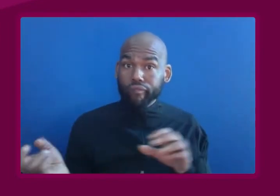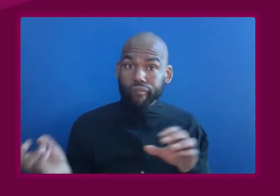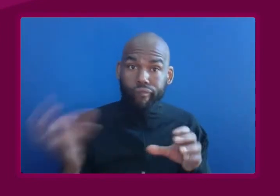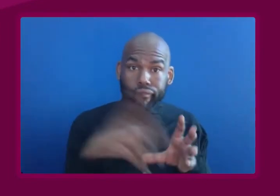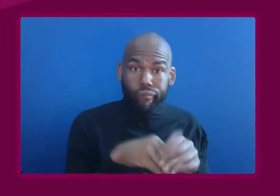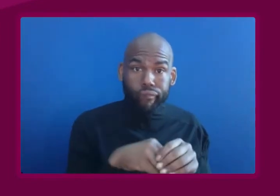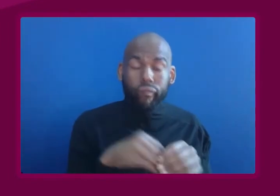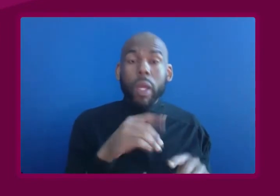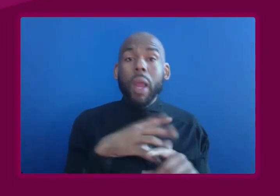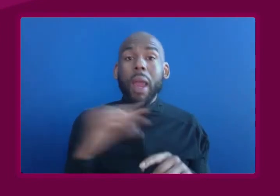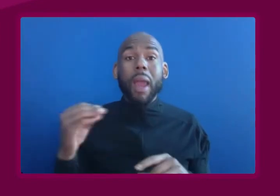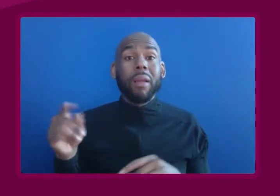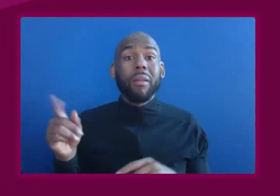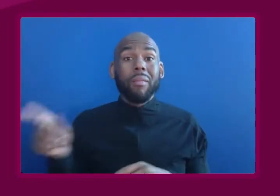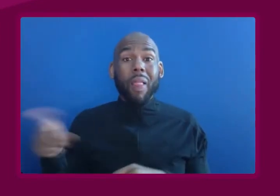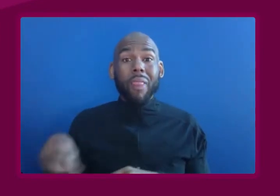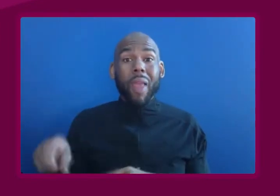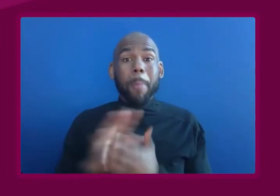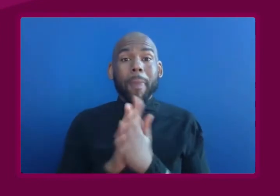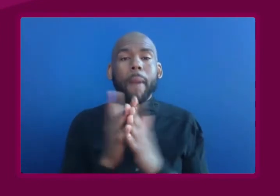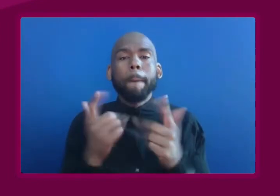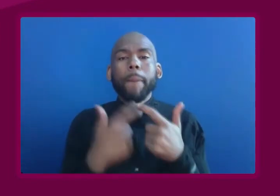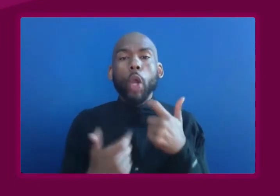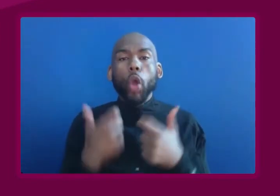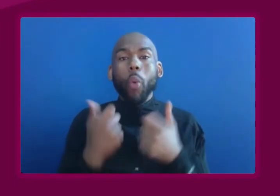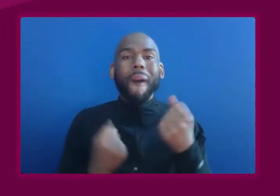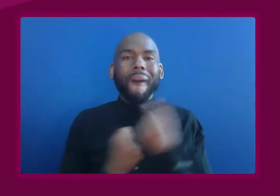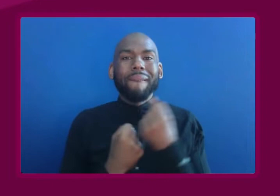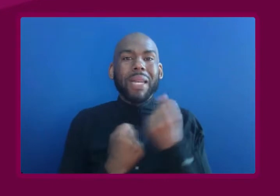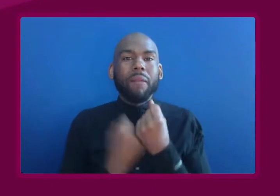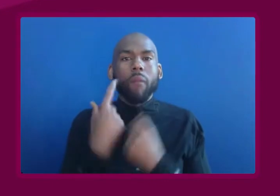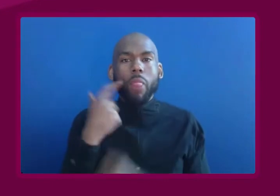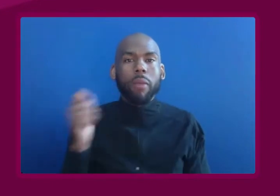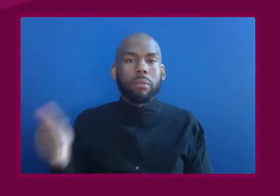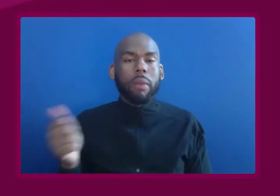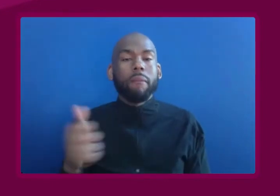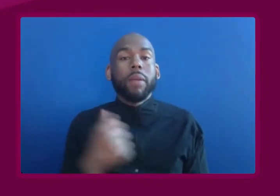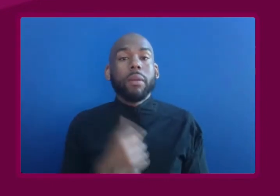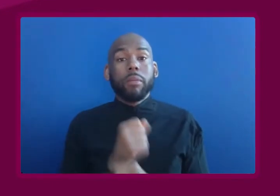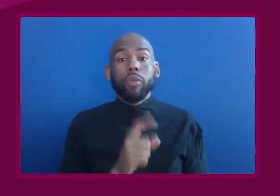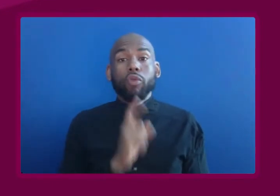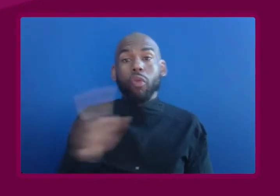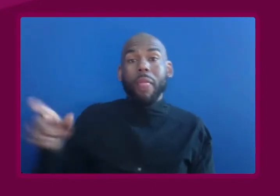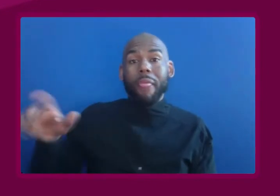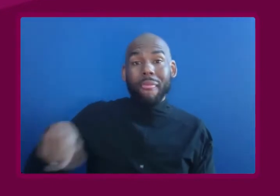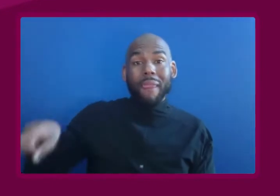also became bigger advocates for themselves and making sure that they had everything that